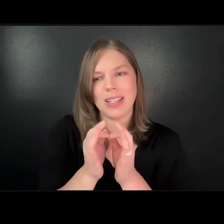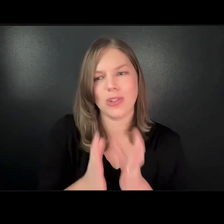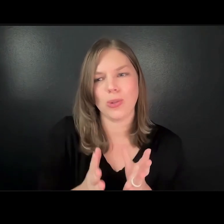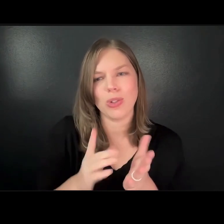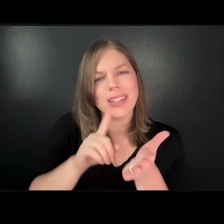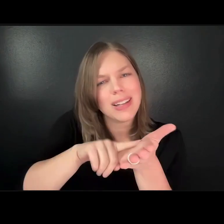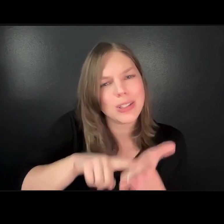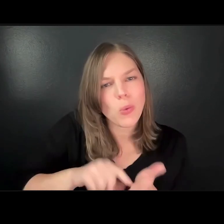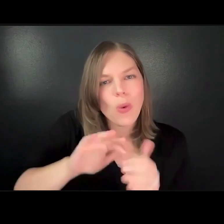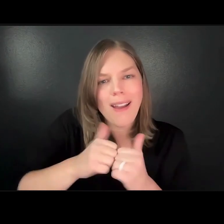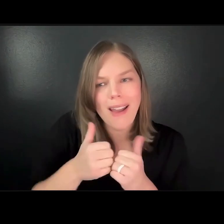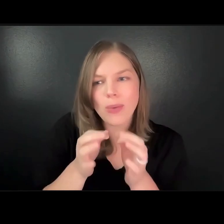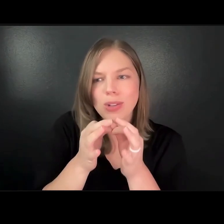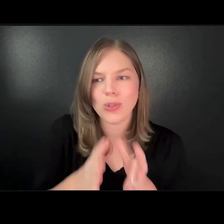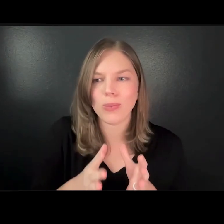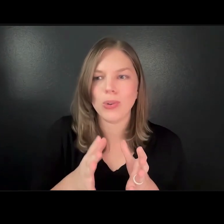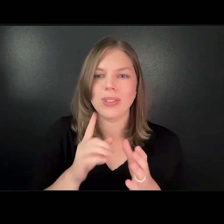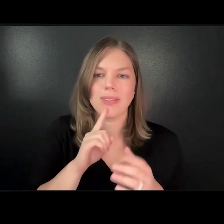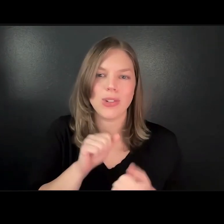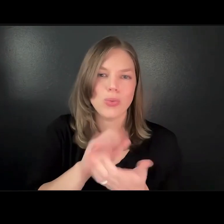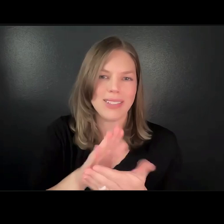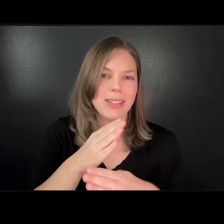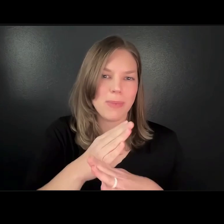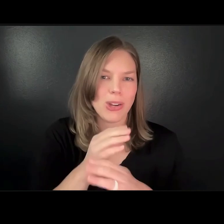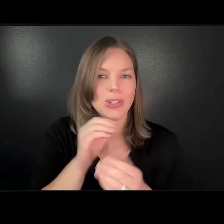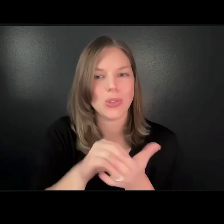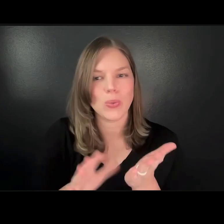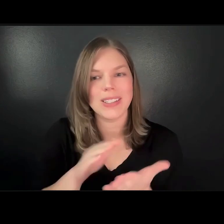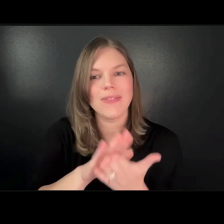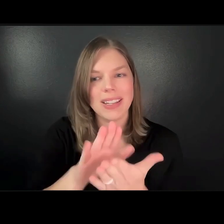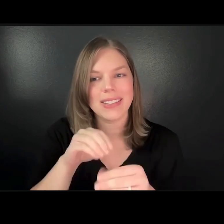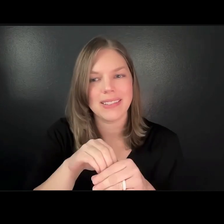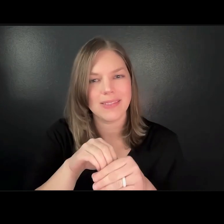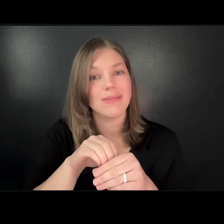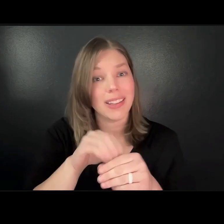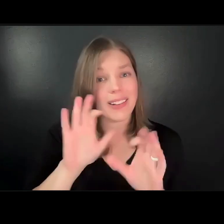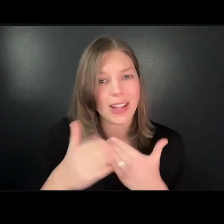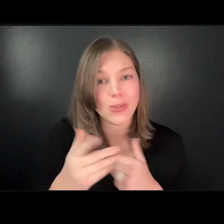why it is that the student is requesting interpreters. And to explore how interpreters address the barriers